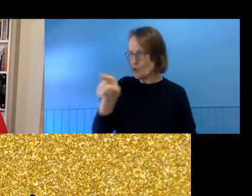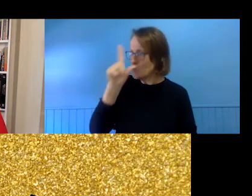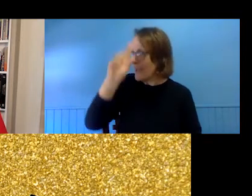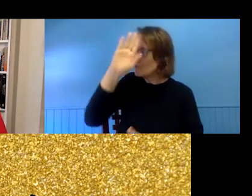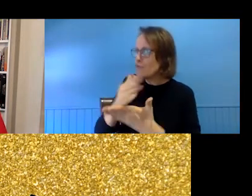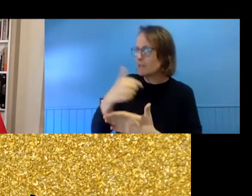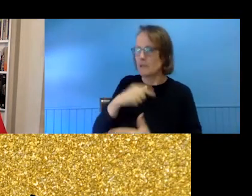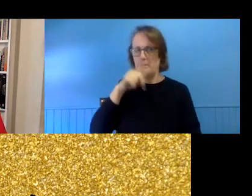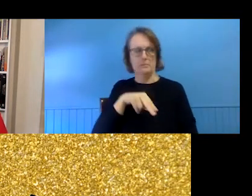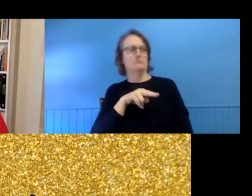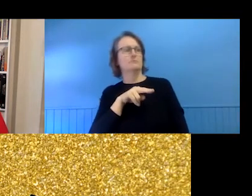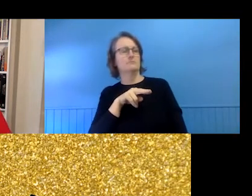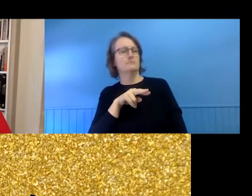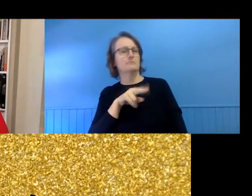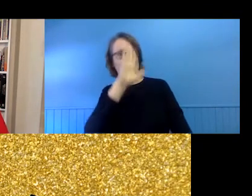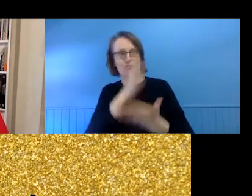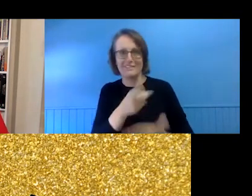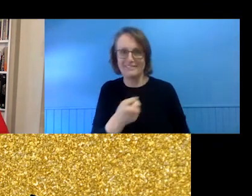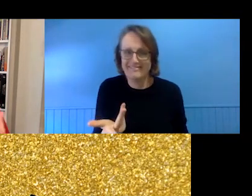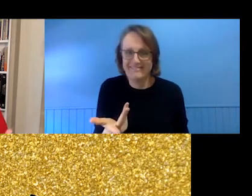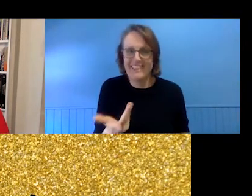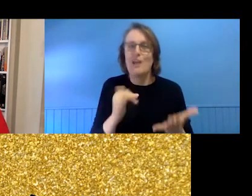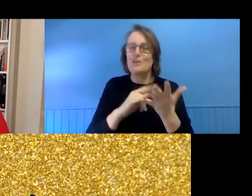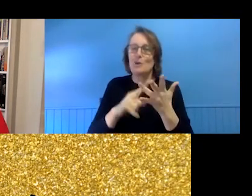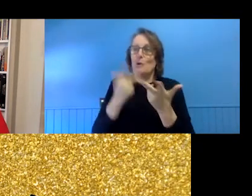people will stop believing you. It is important to figure out ways to